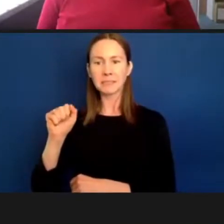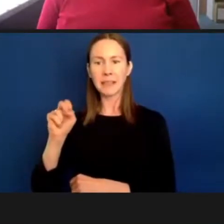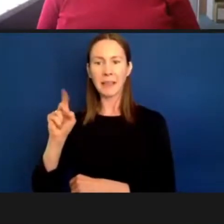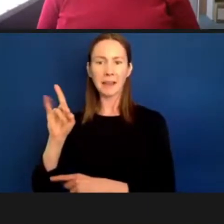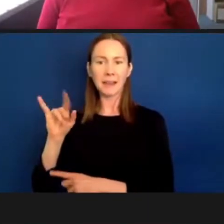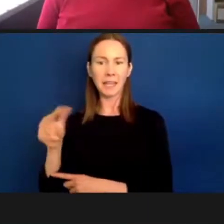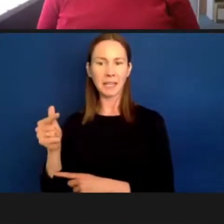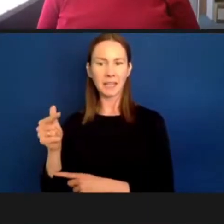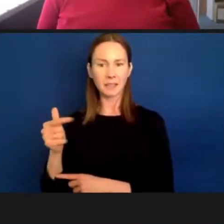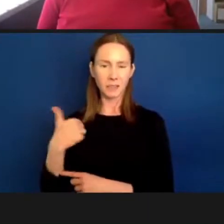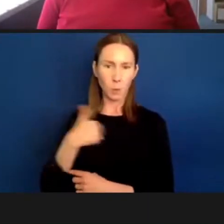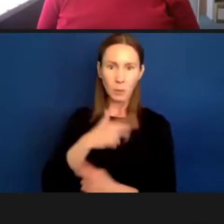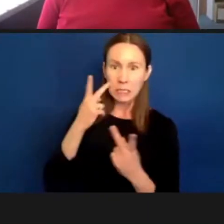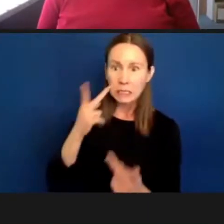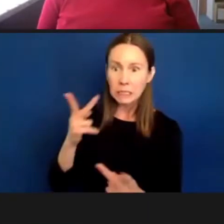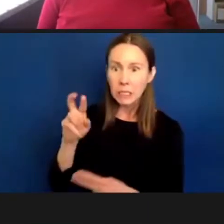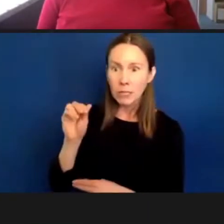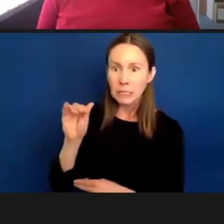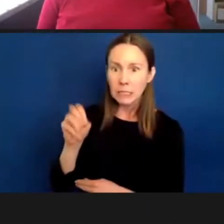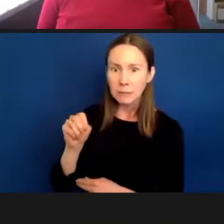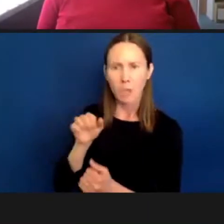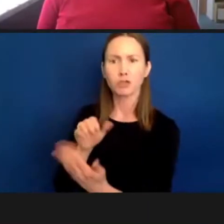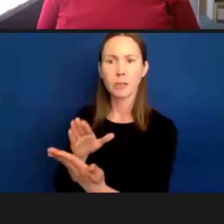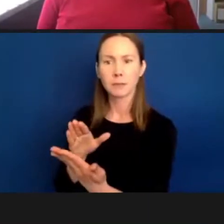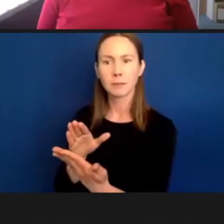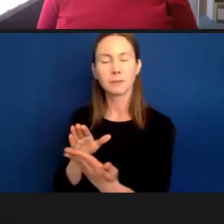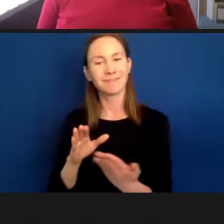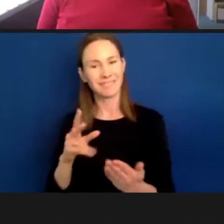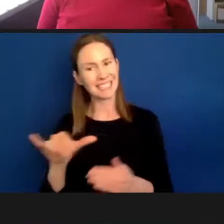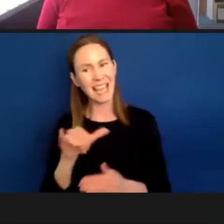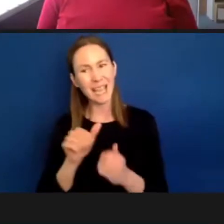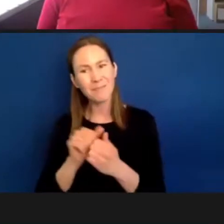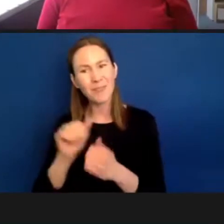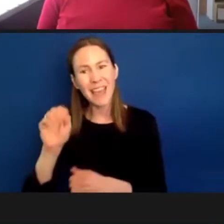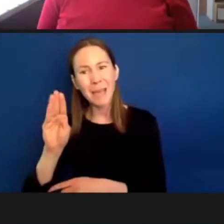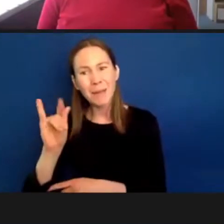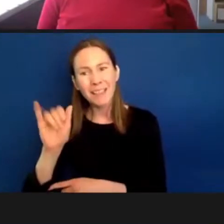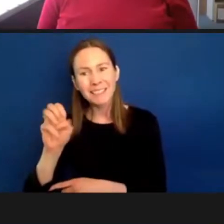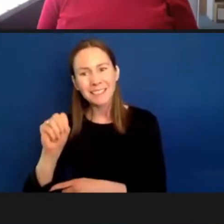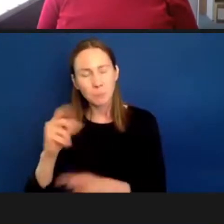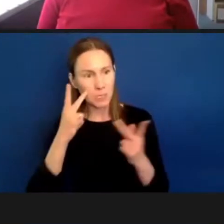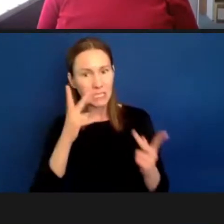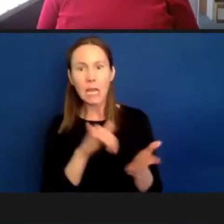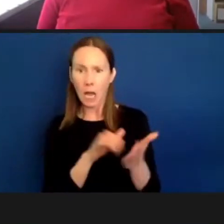when we see it. That we also address ableism when we see it.